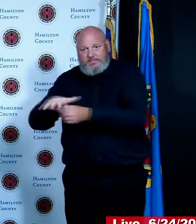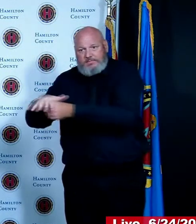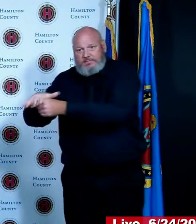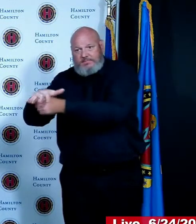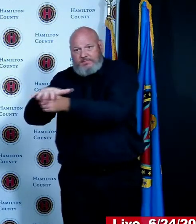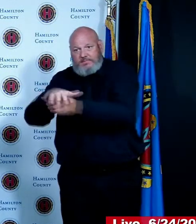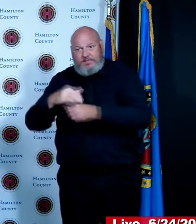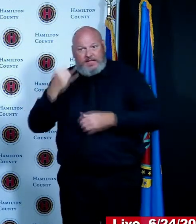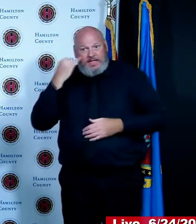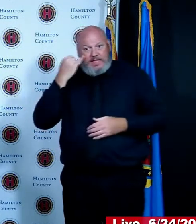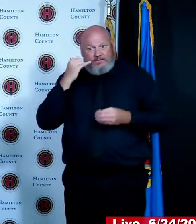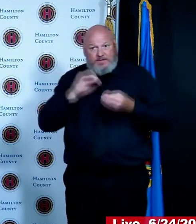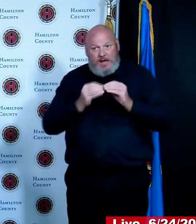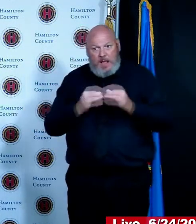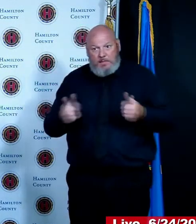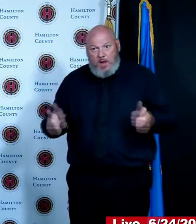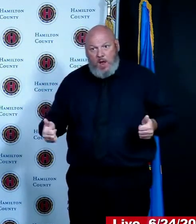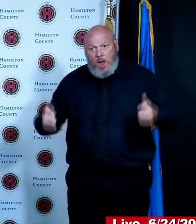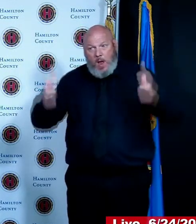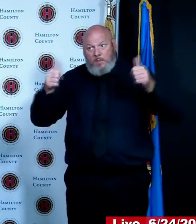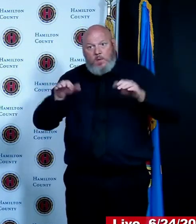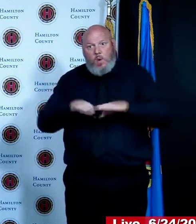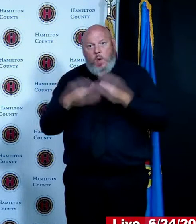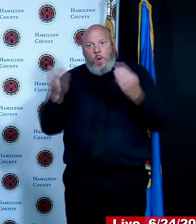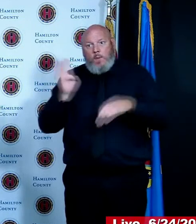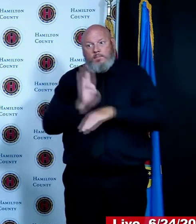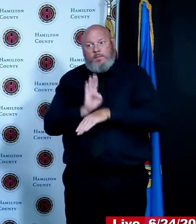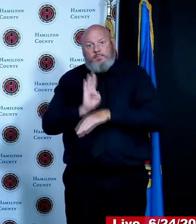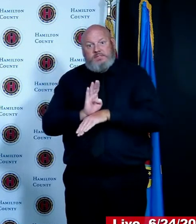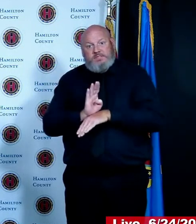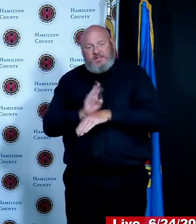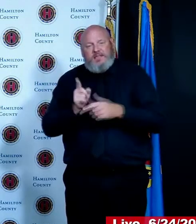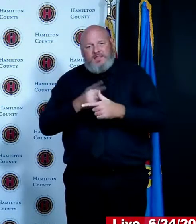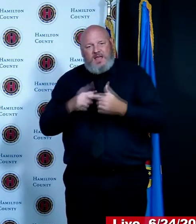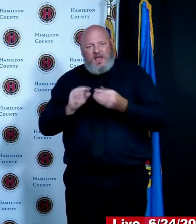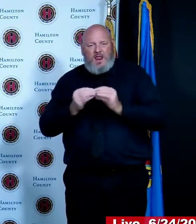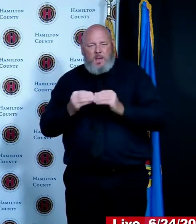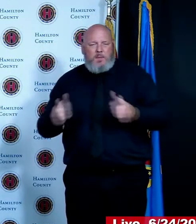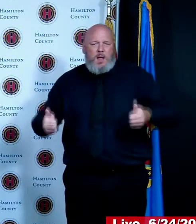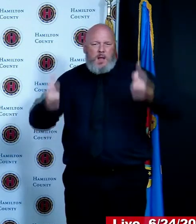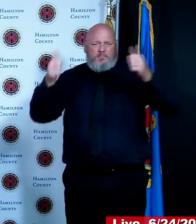spread in those areas you know why those areas have been higher I don't have a